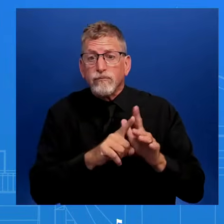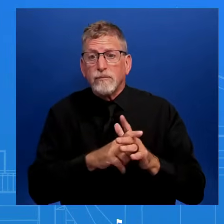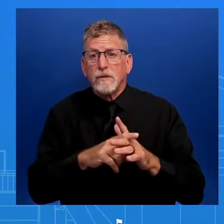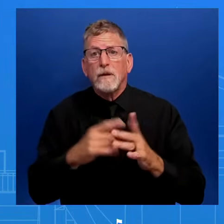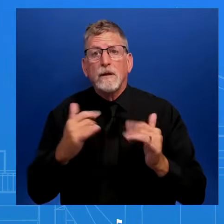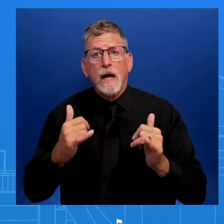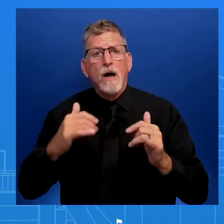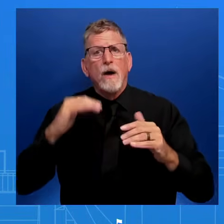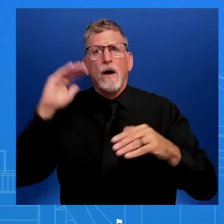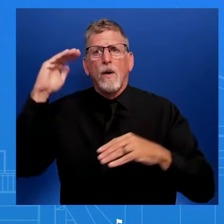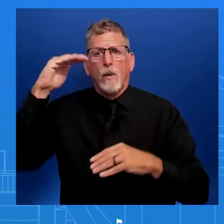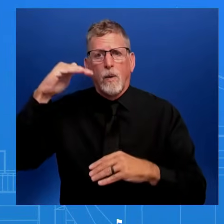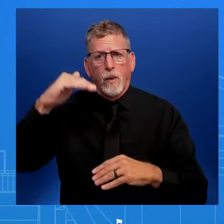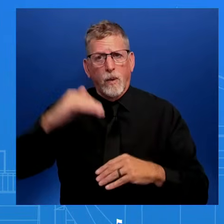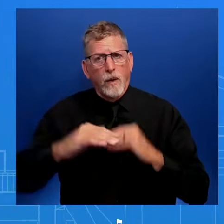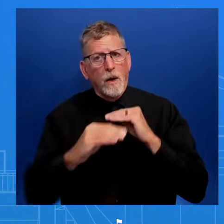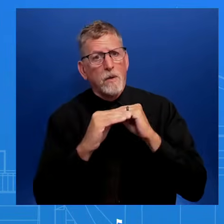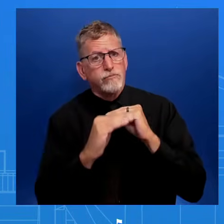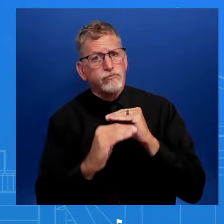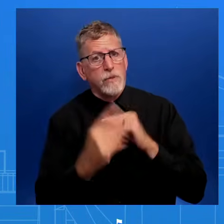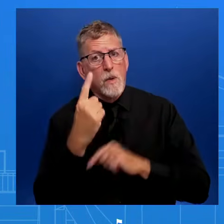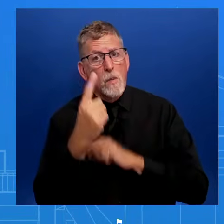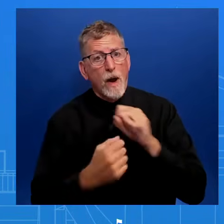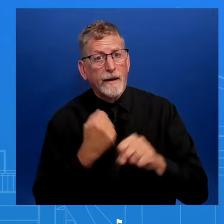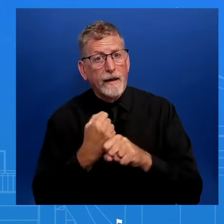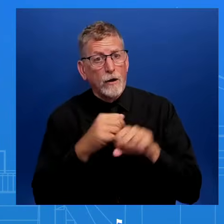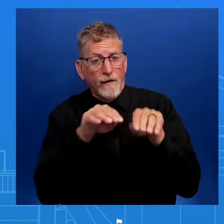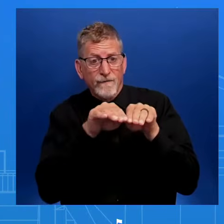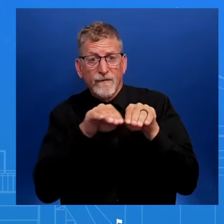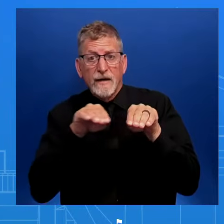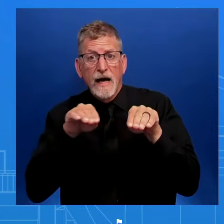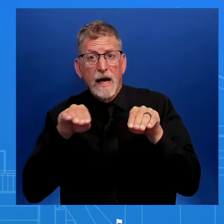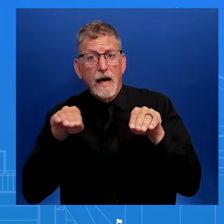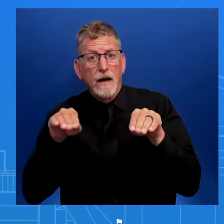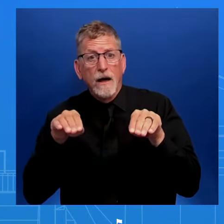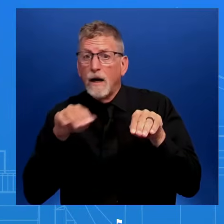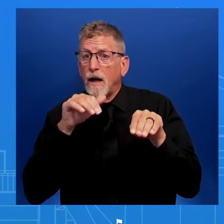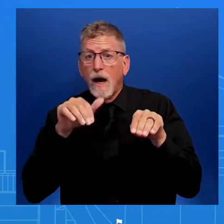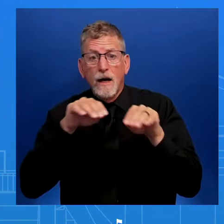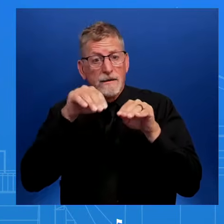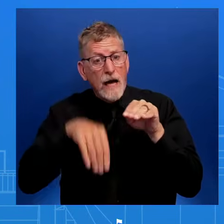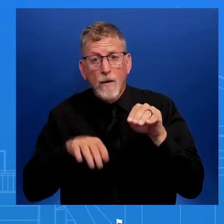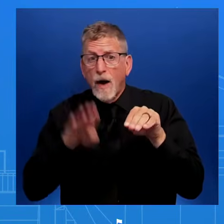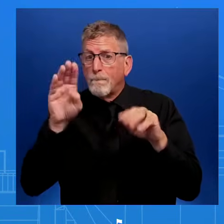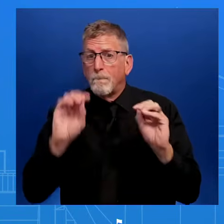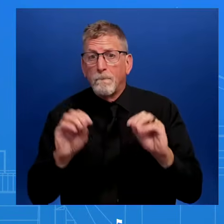Ms. Jean-Pierre: Go ahead. Go ahead. The Press: Thank you, Karine. And thank you for your nice words. And thank you to the whole press team.